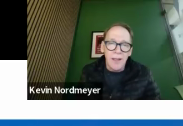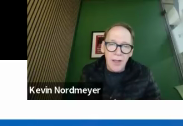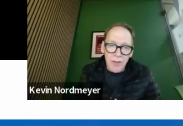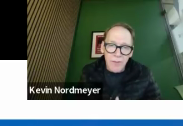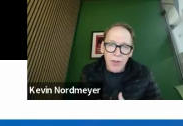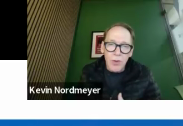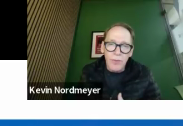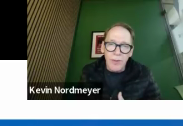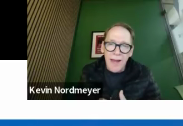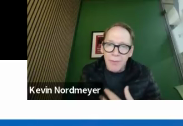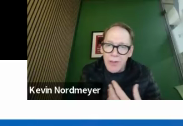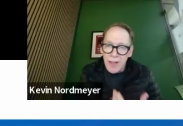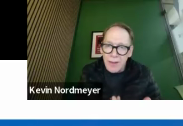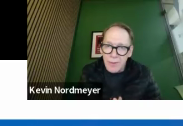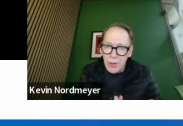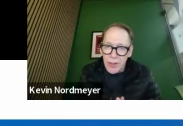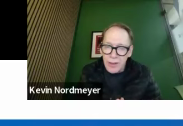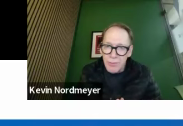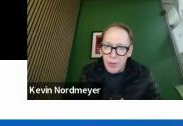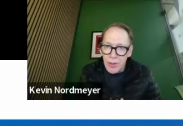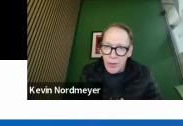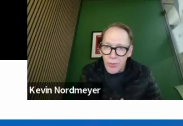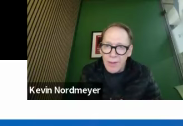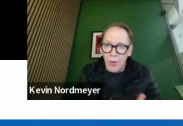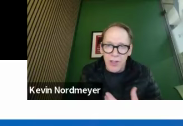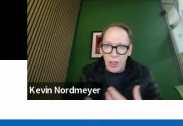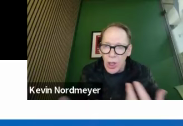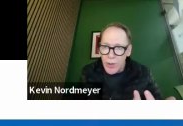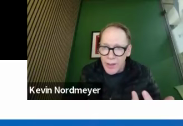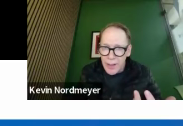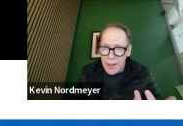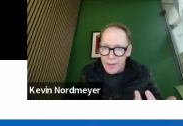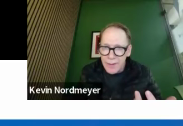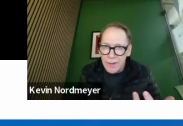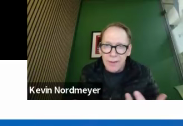So again, here's a view from campus at the, looking at the building on the right where it's glowing at night,